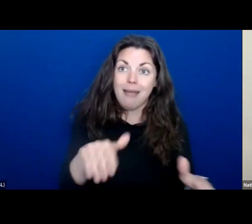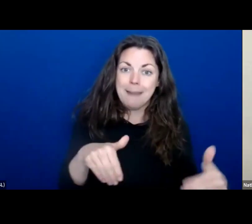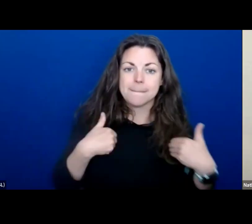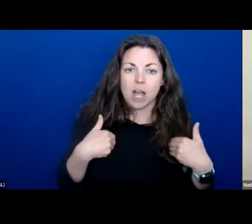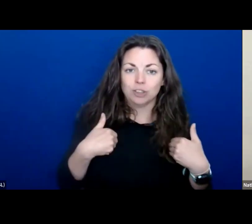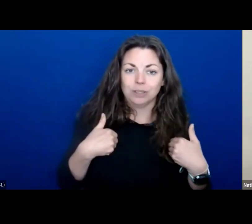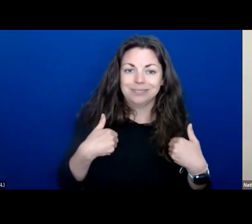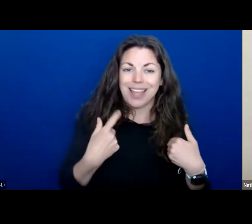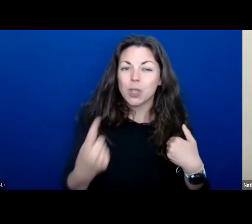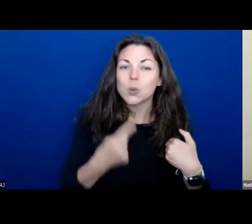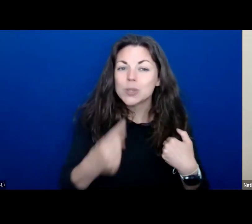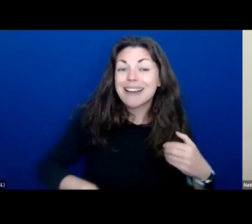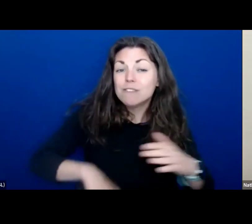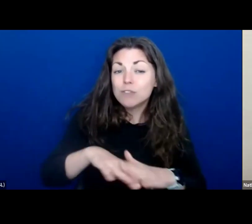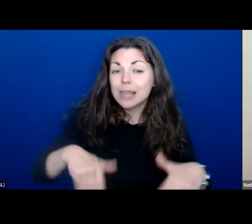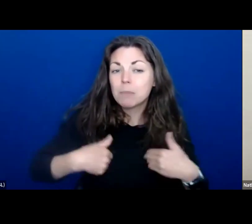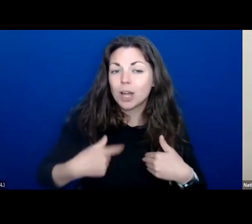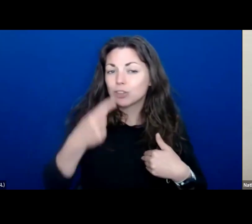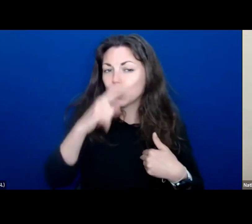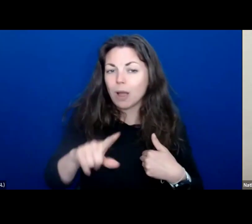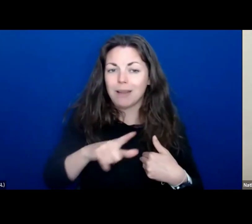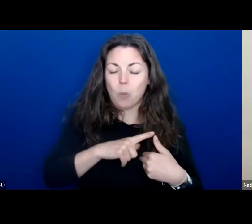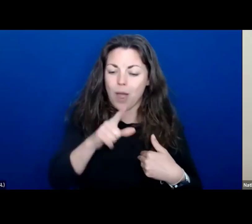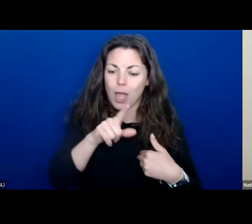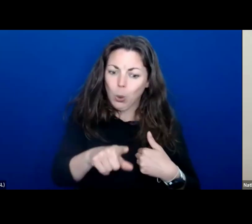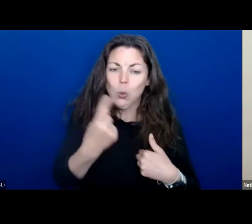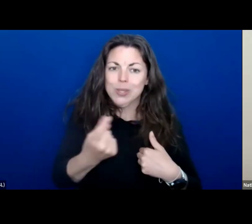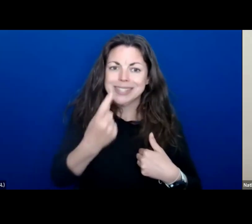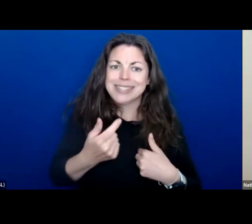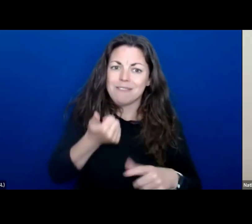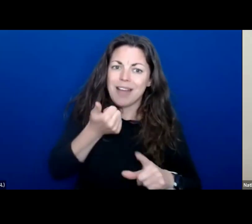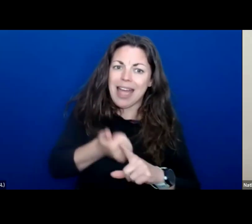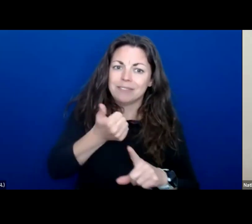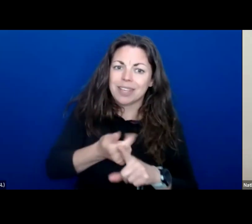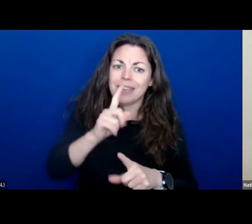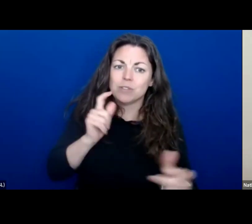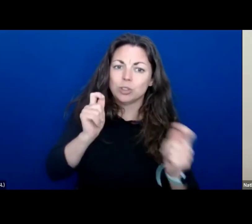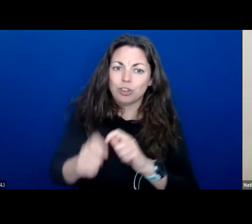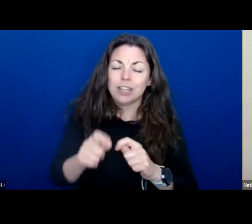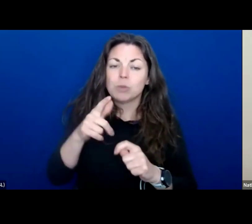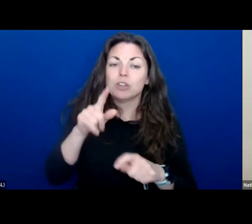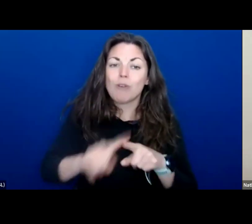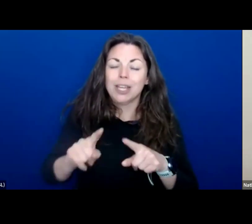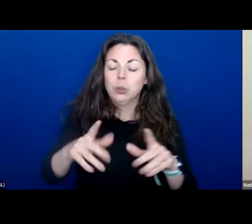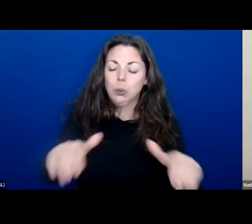impartial yourself being a campaigner who's advocating for change, at least trying to present it in that way makes it more credible.